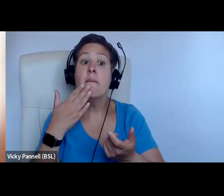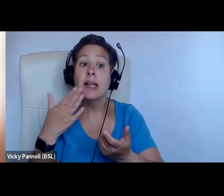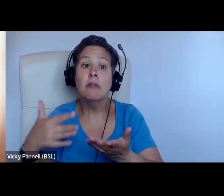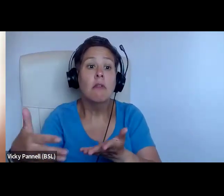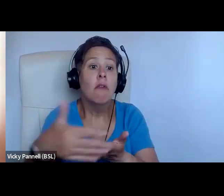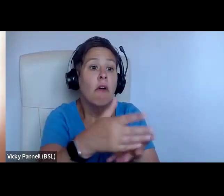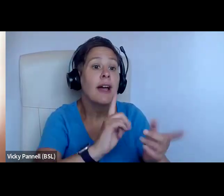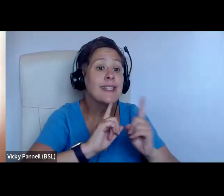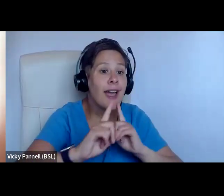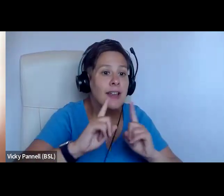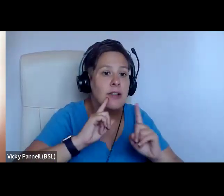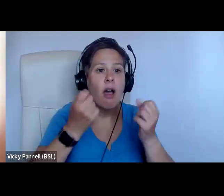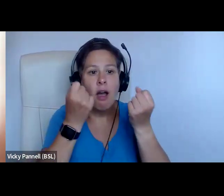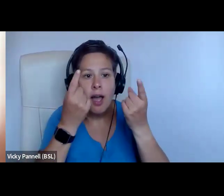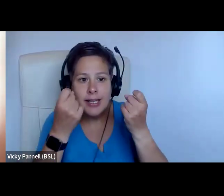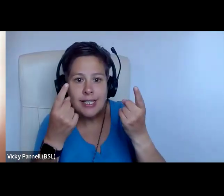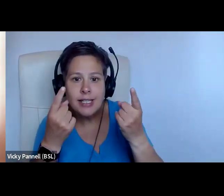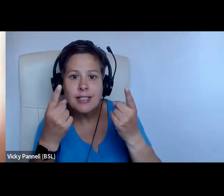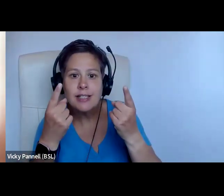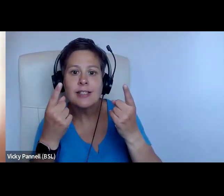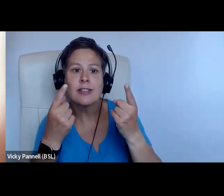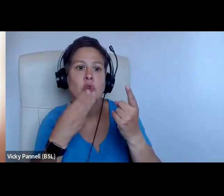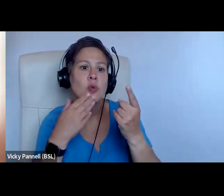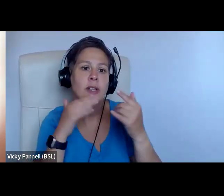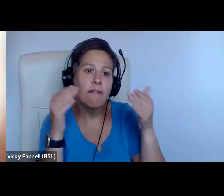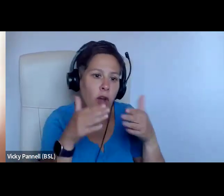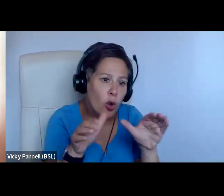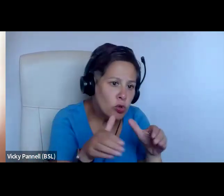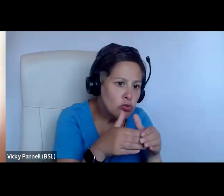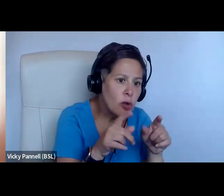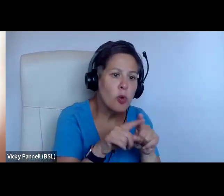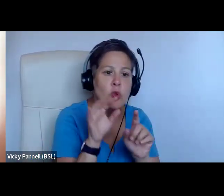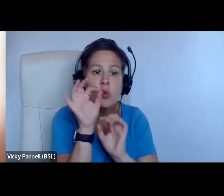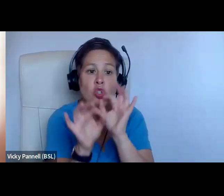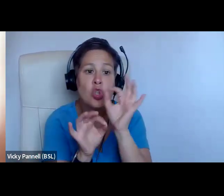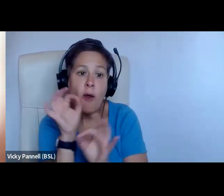engagement at the design stage and in my opinion,